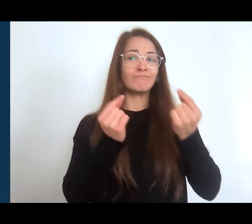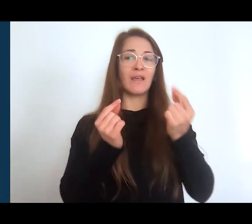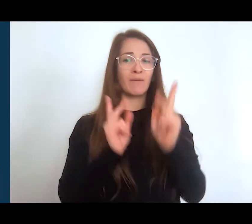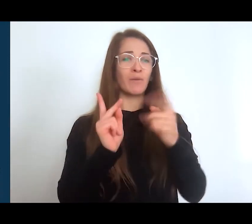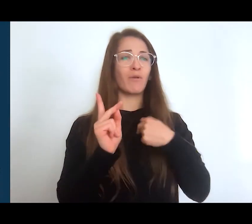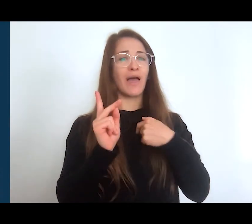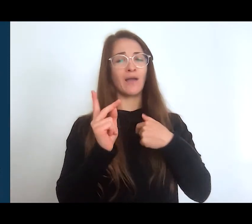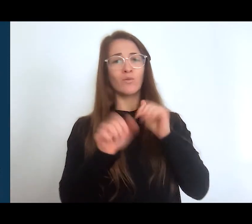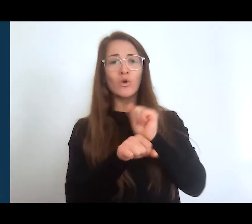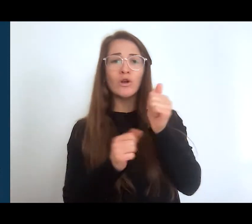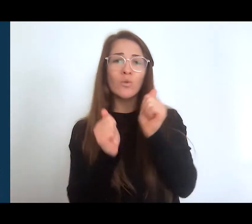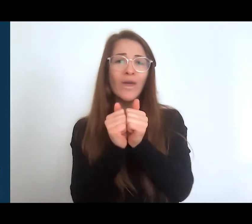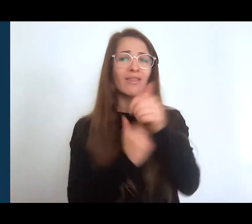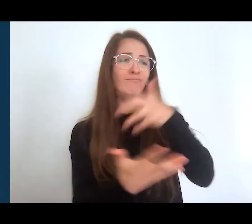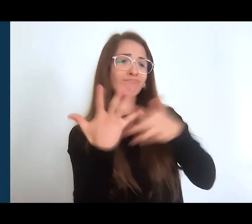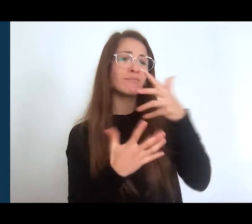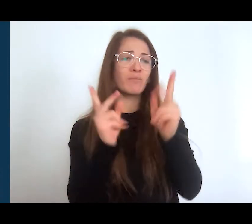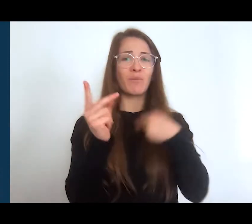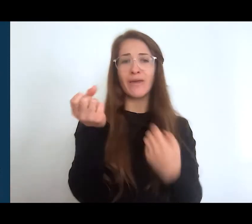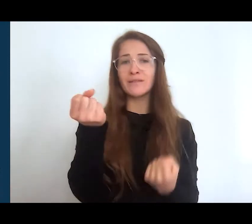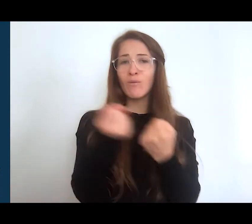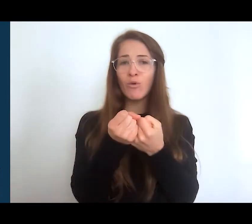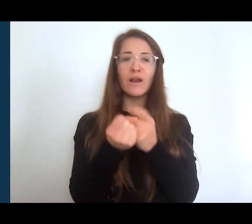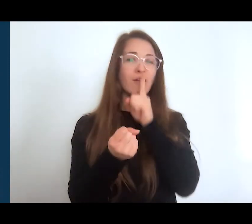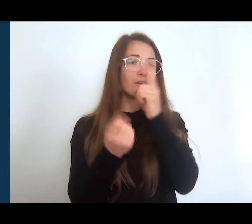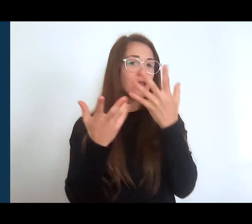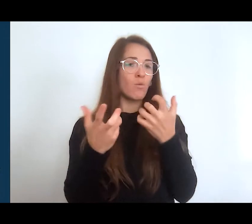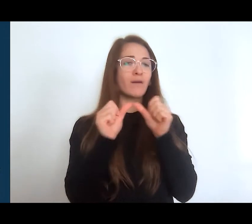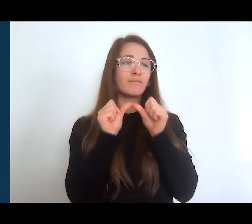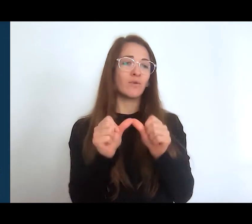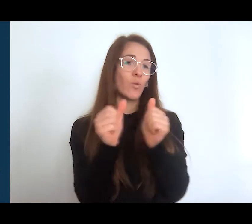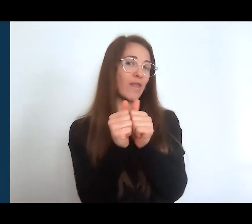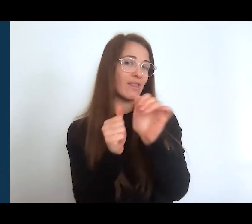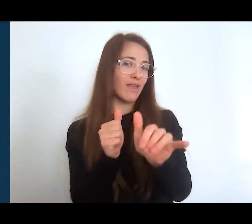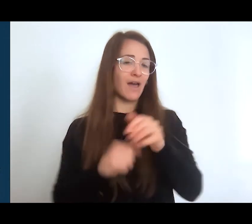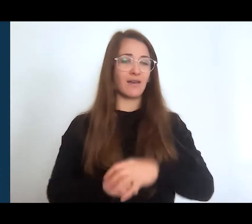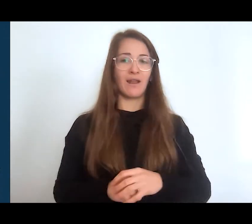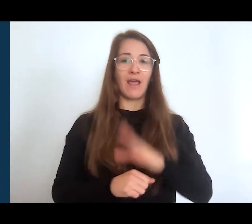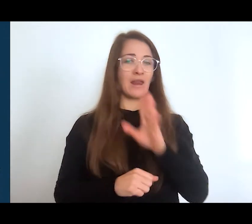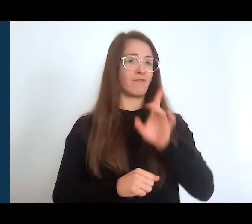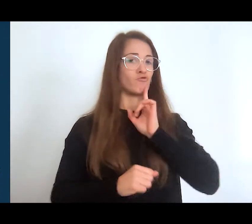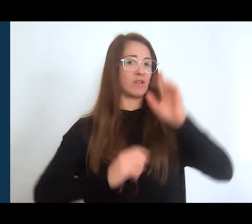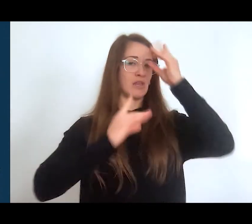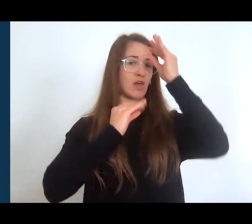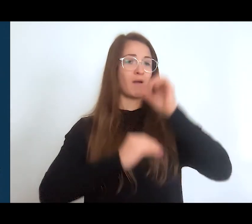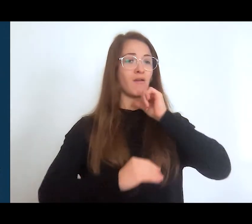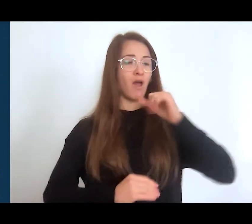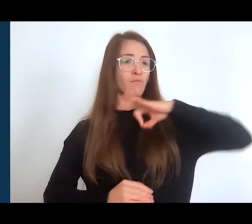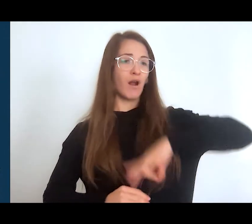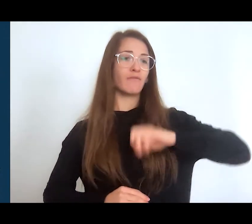I LIKED THE WORK THAT I WAS DOING AND THE PEOPLE I WAS WORKING WITH AND SUPPORTING, SO I WANTED TO CONTINUE ON THAT TRACK.